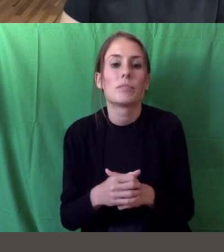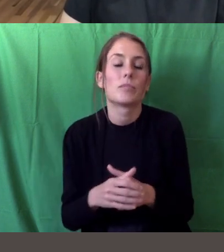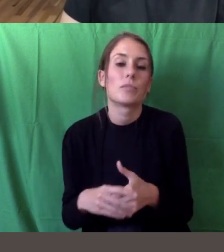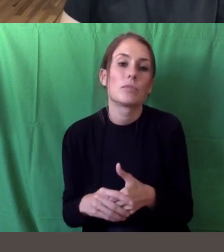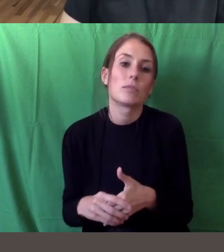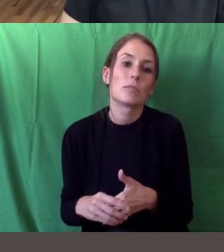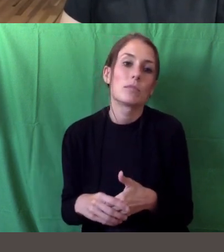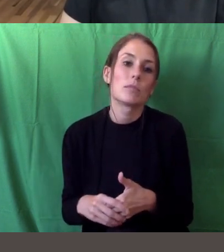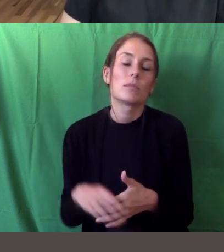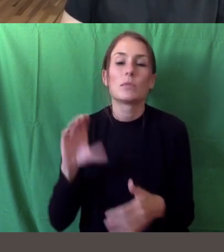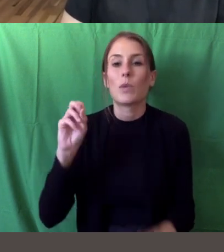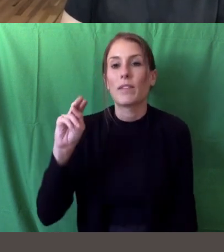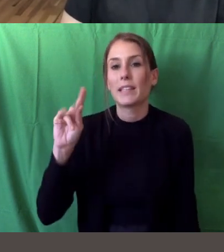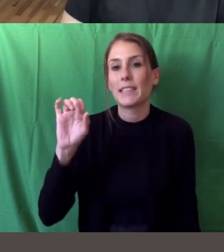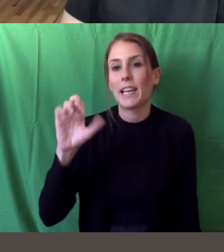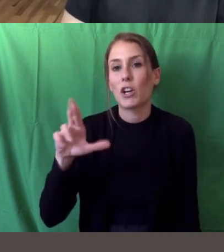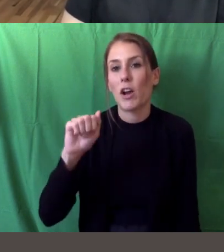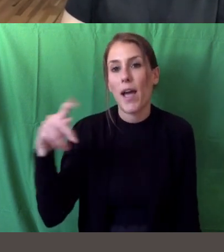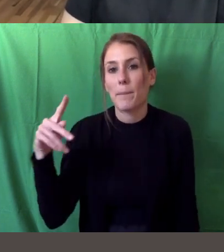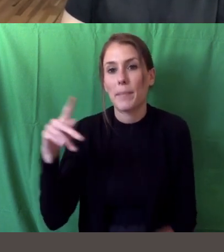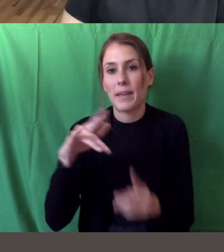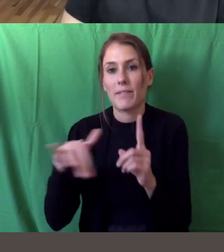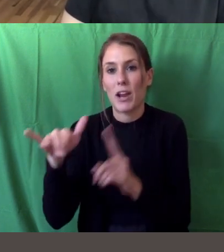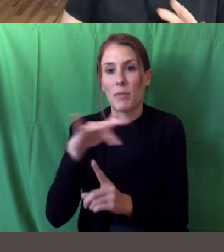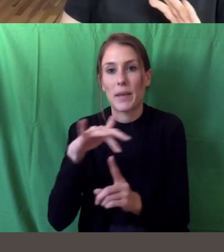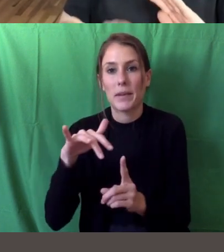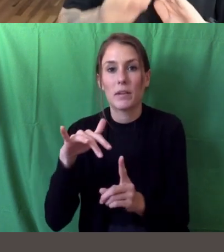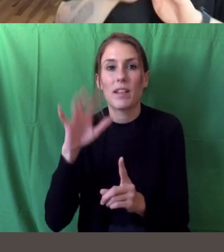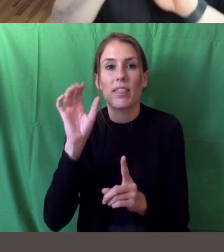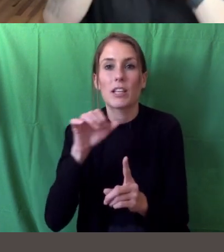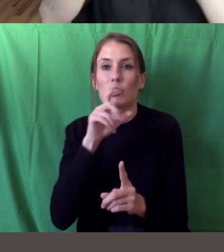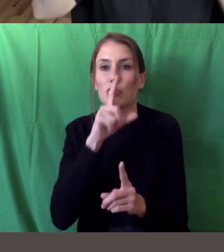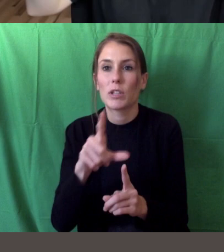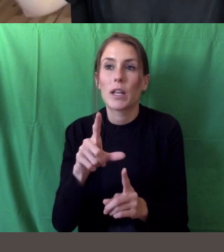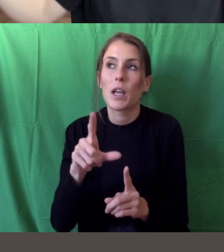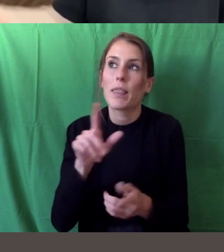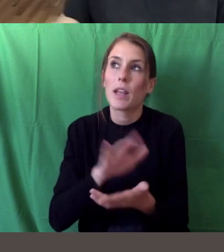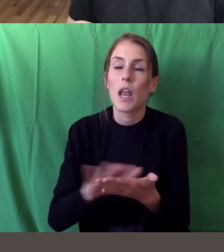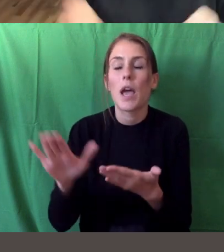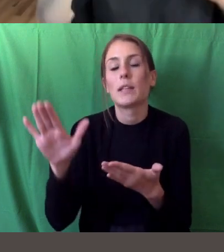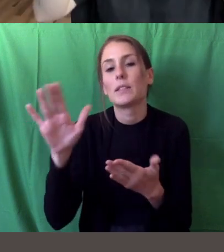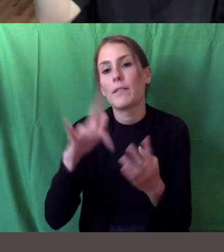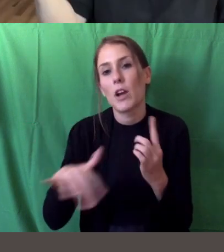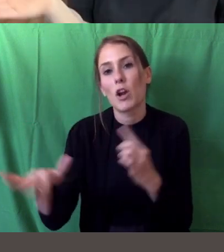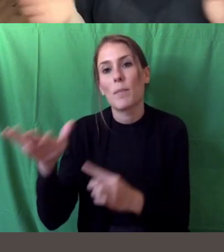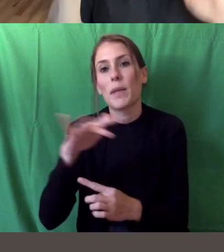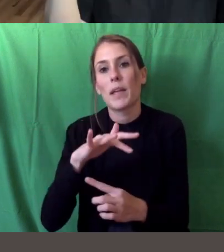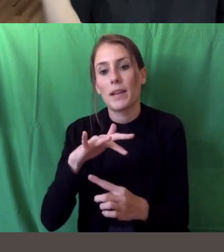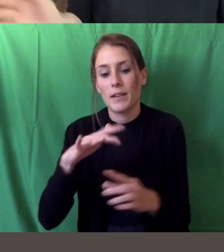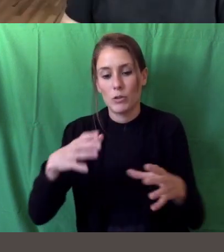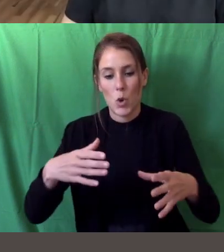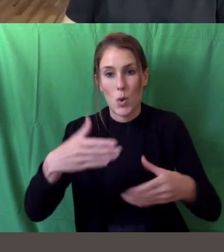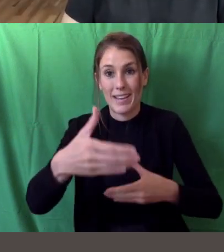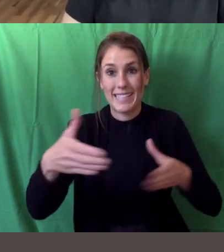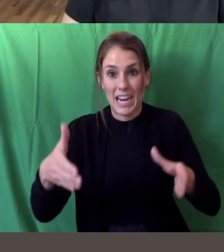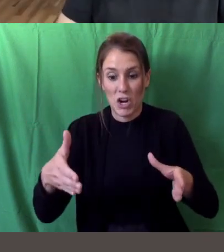Next, we have a container app environment. And this is basically the nice little environment container around our containers